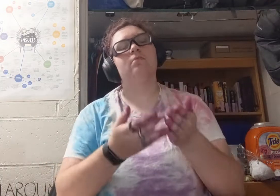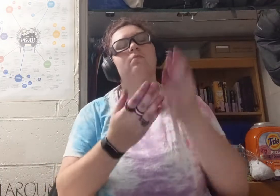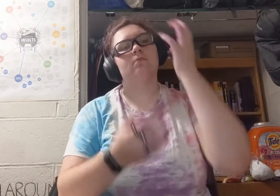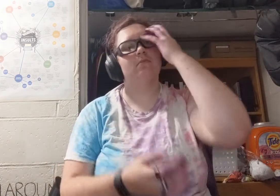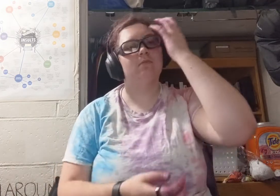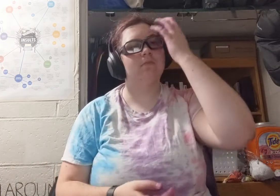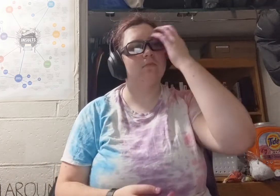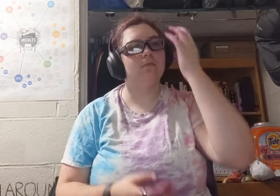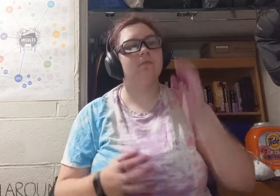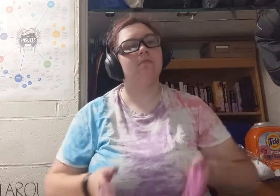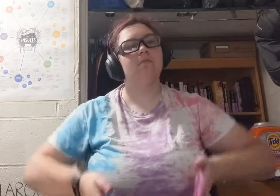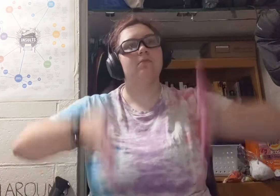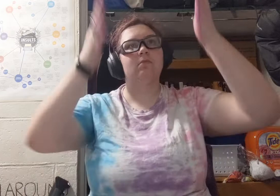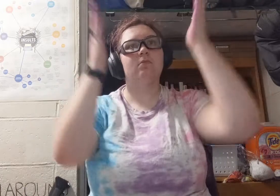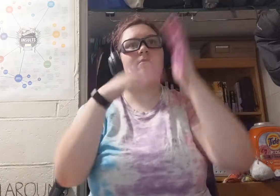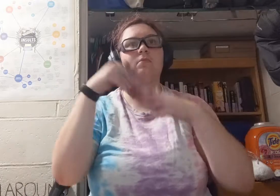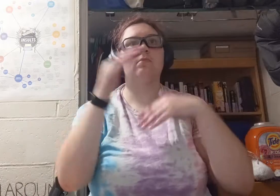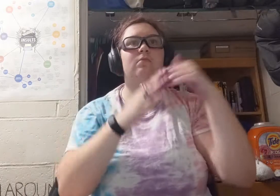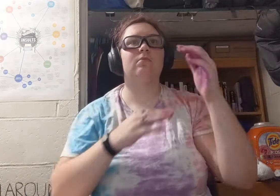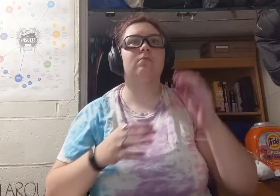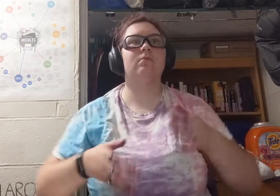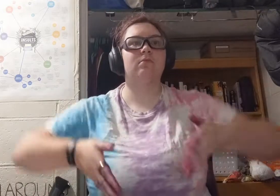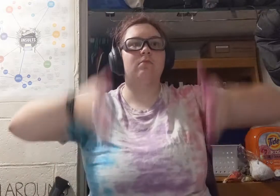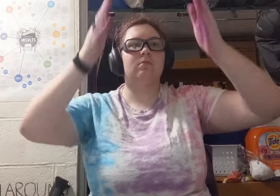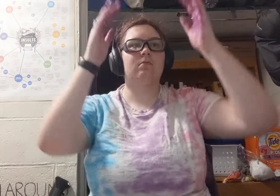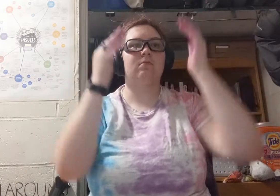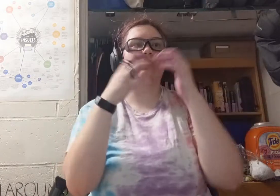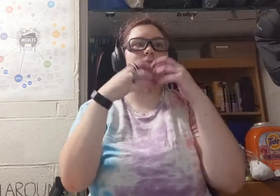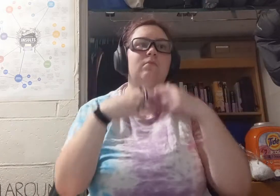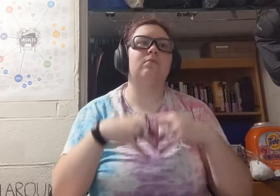and towers built, and towers falling down